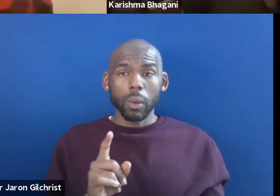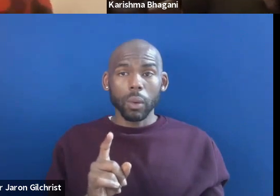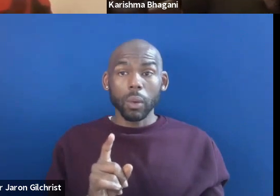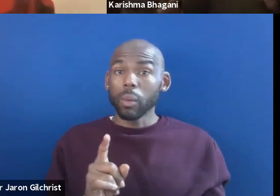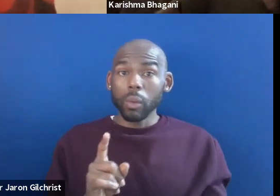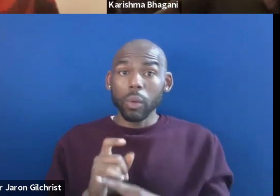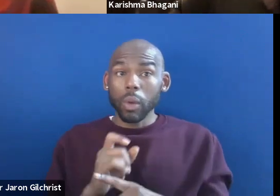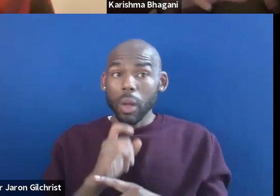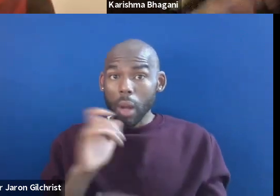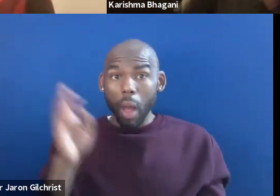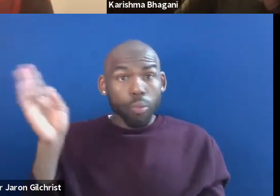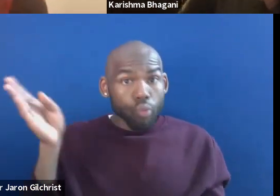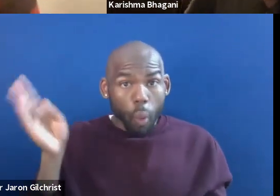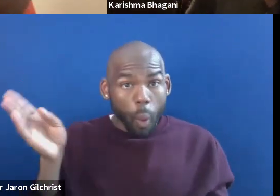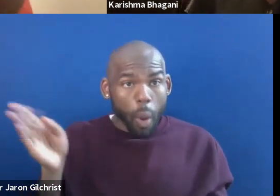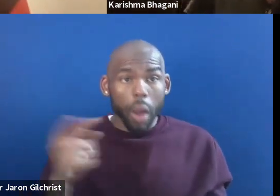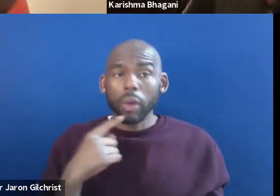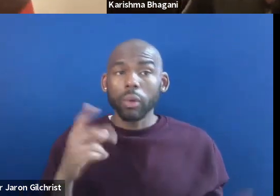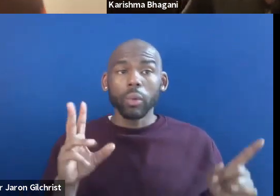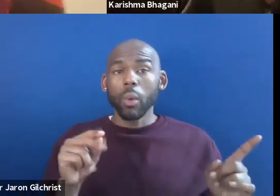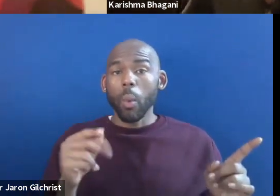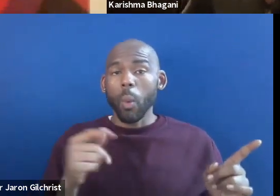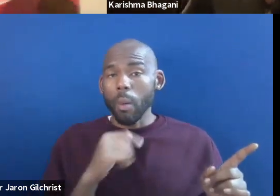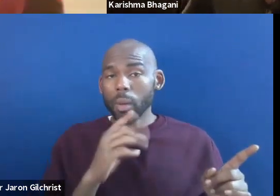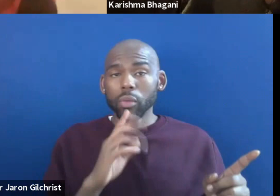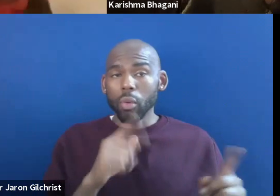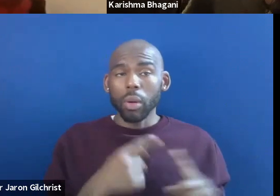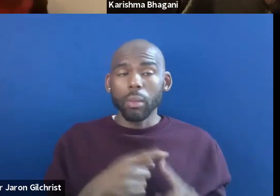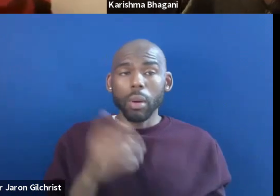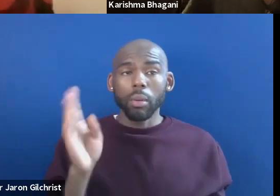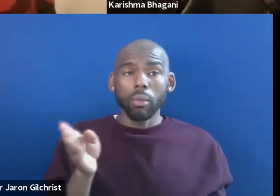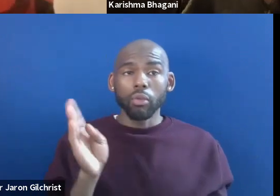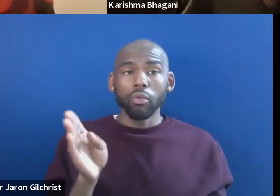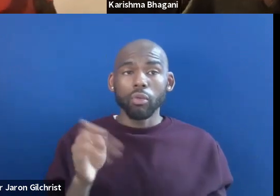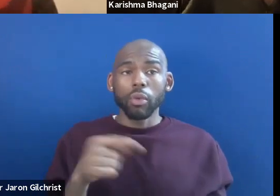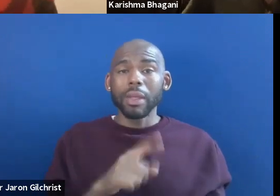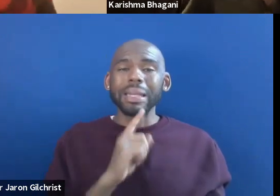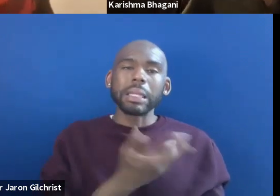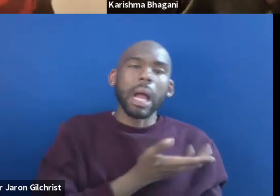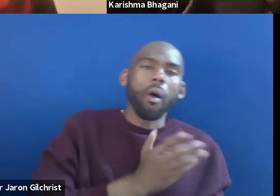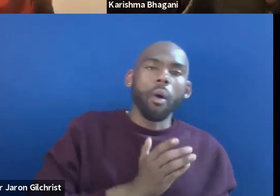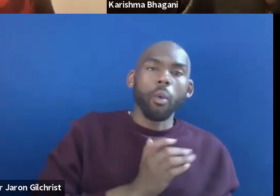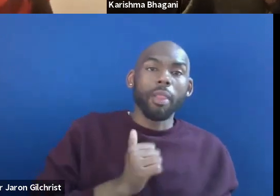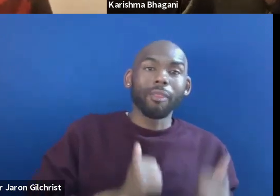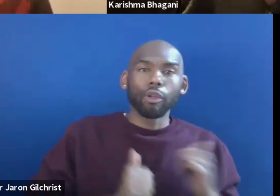you're not talking of Broadway. No, this is just our theaters which is not quite a lot.